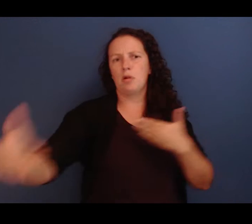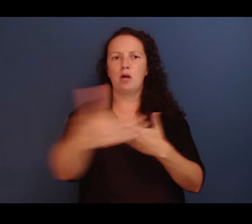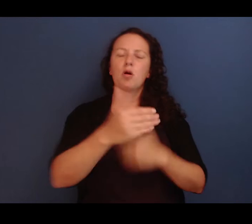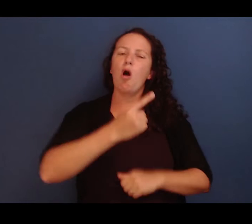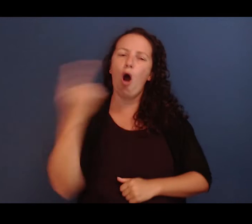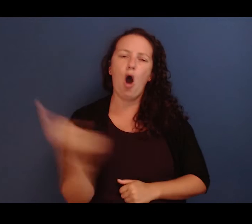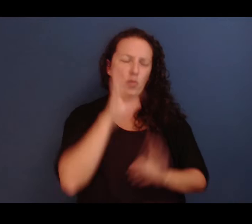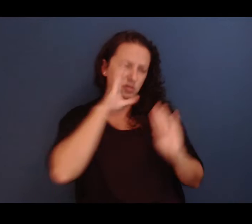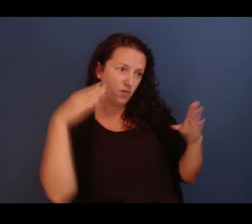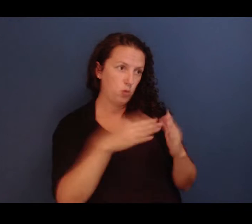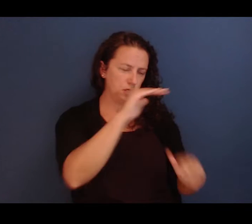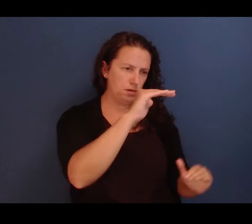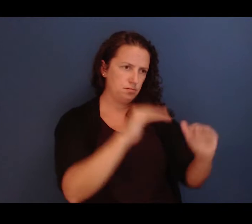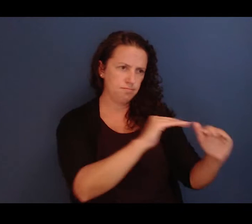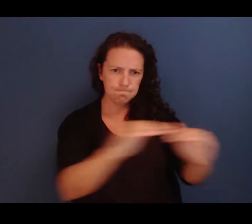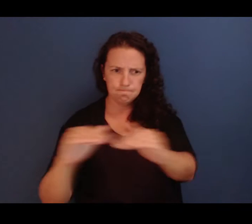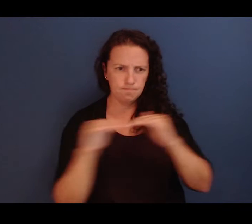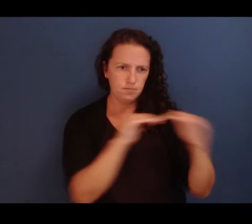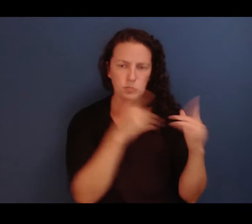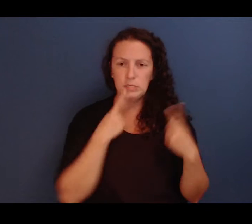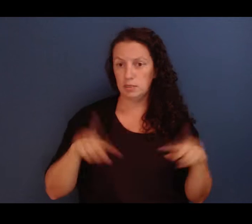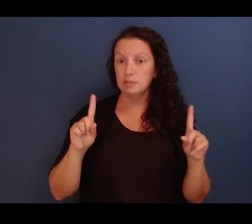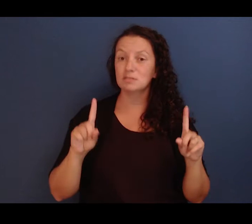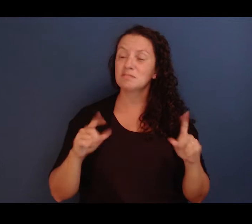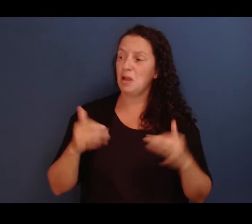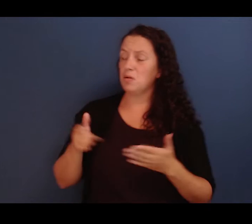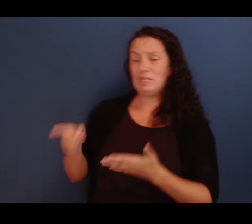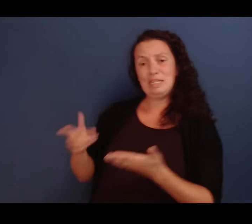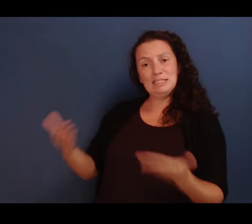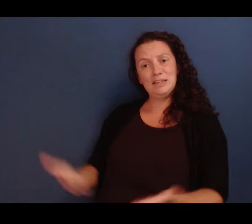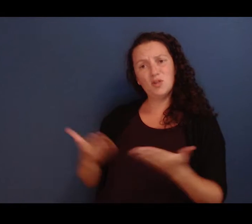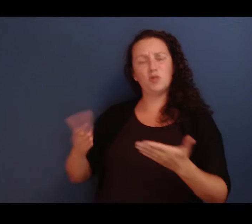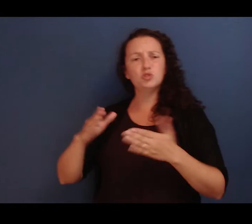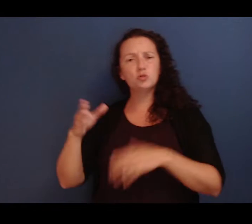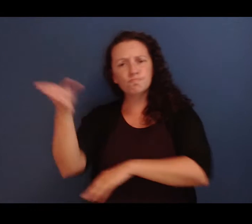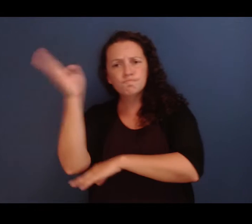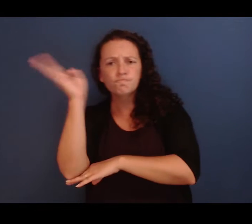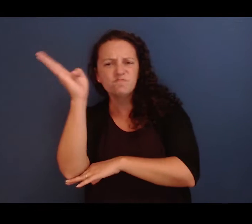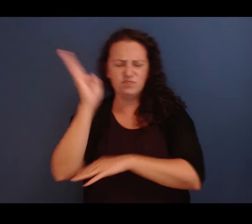with equitable student success at the forefront. He's here to talk about how PCC will continue